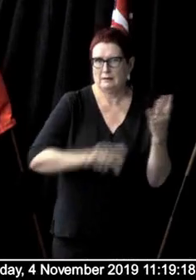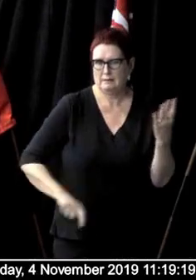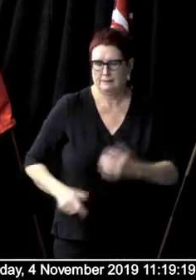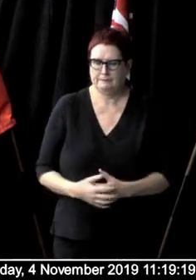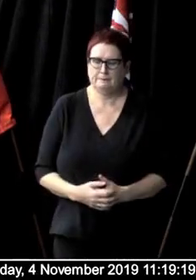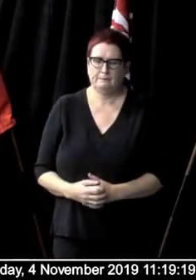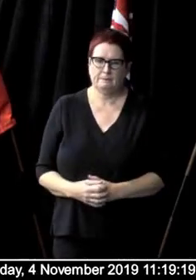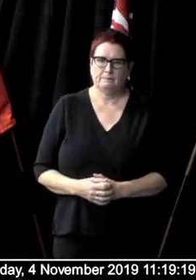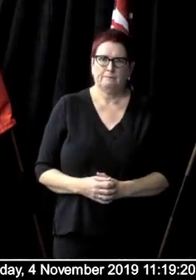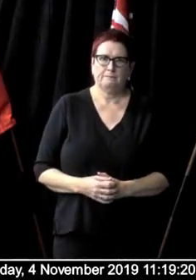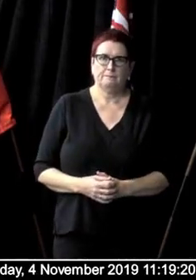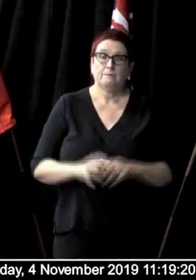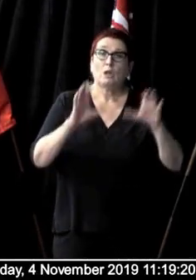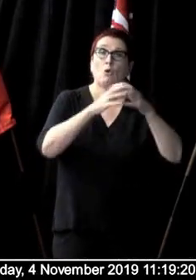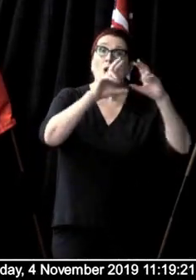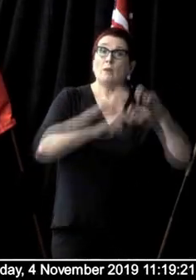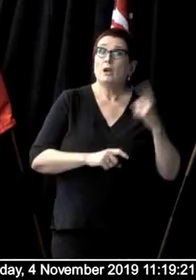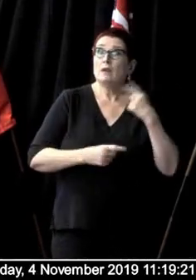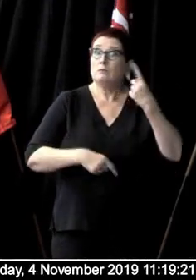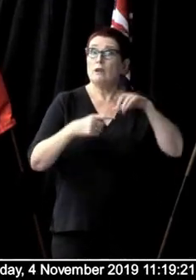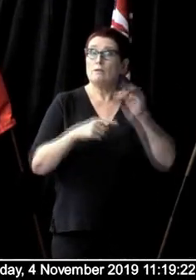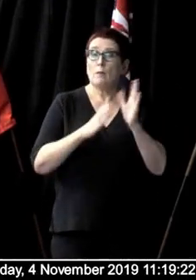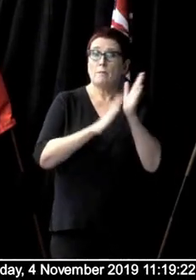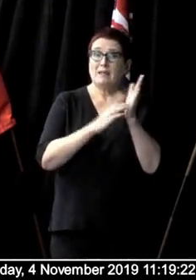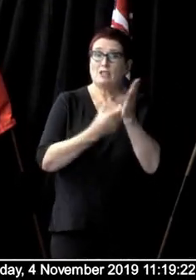The Commission will then hear evidence from Mr Kevin Bates, the president of the